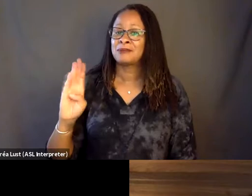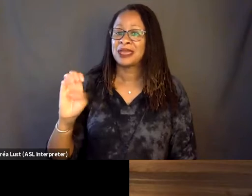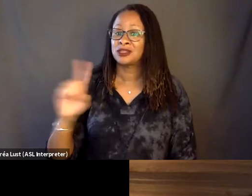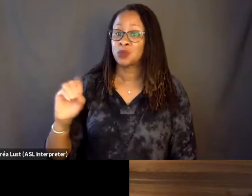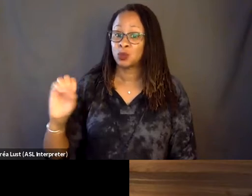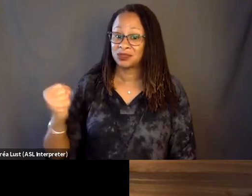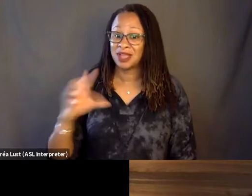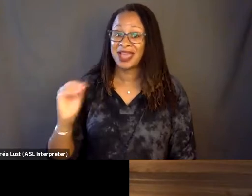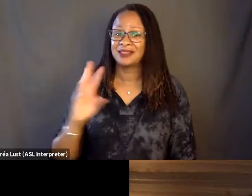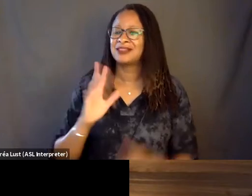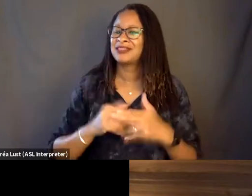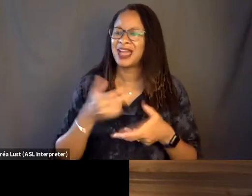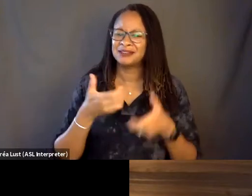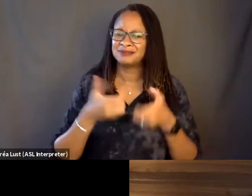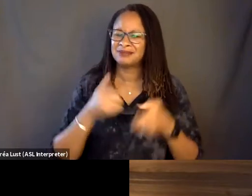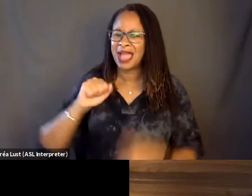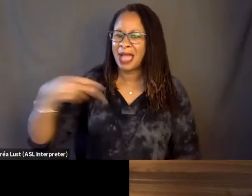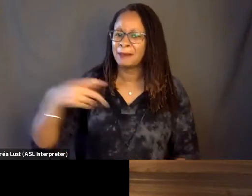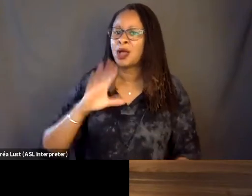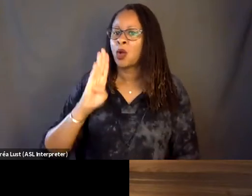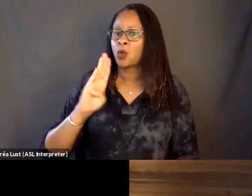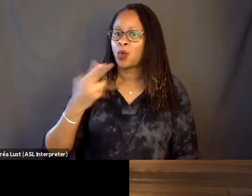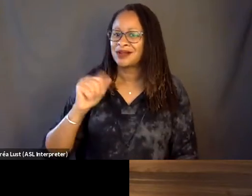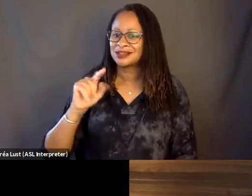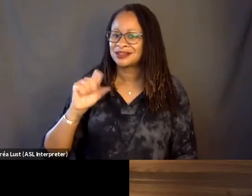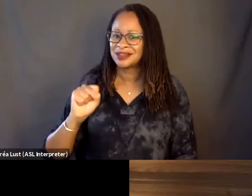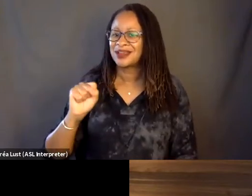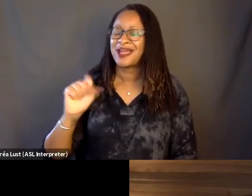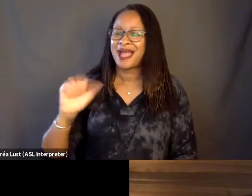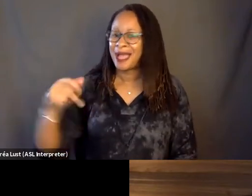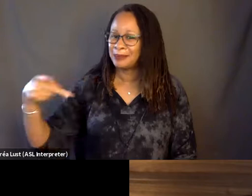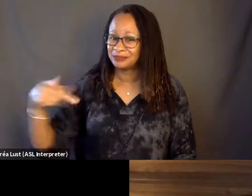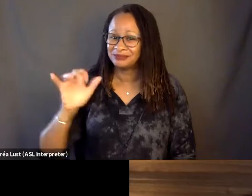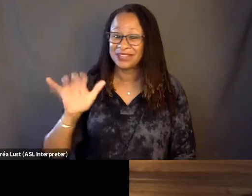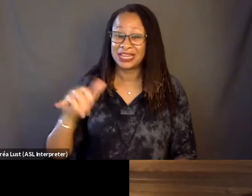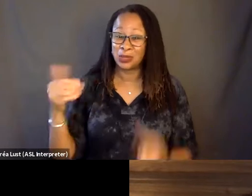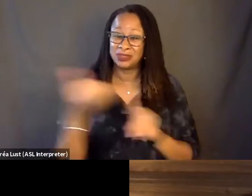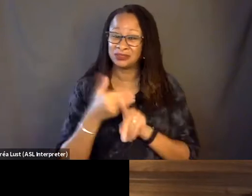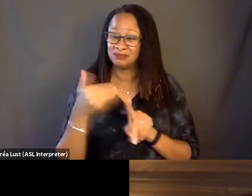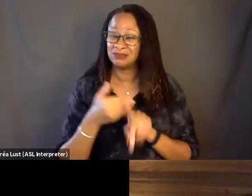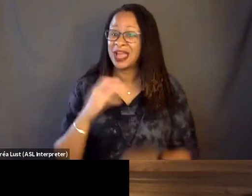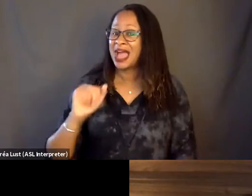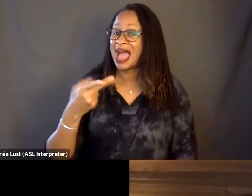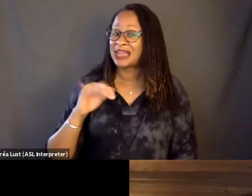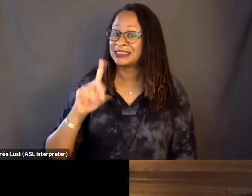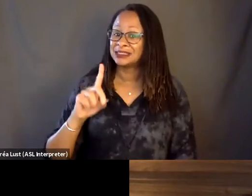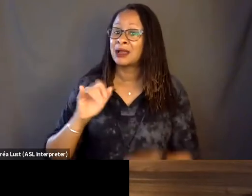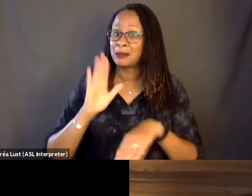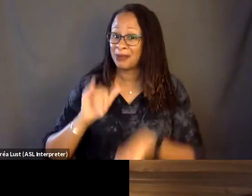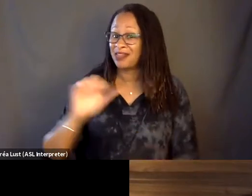that he was hacked by the Saudi Arabians, and that Crown Prince Muhammad bin Salman